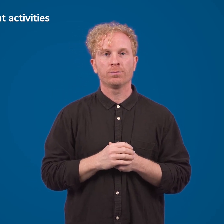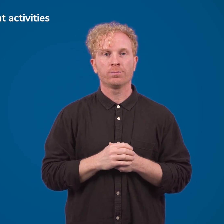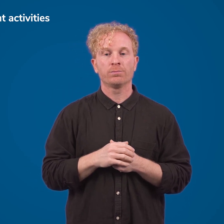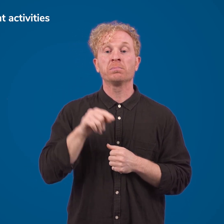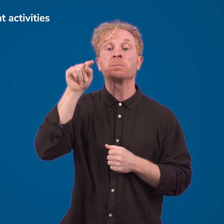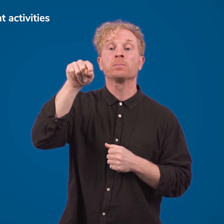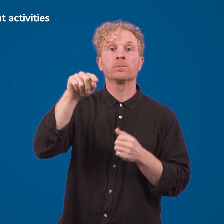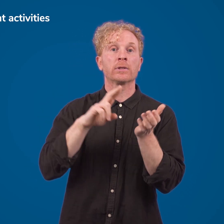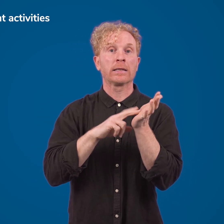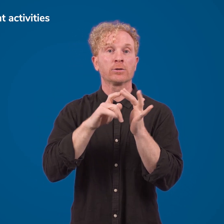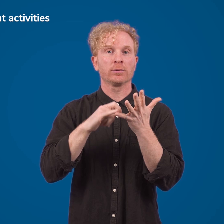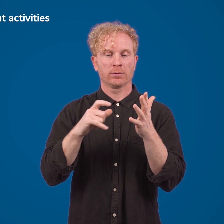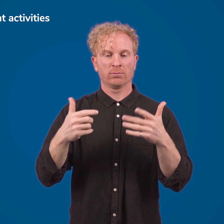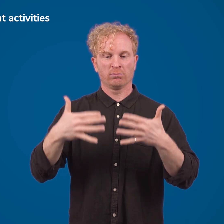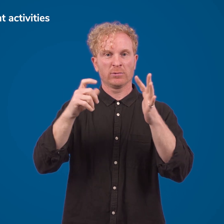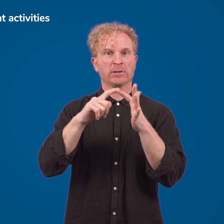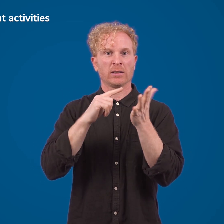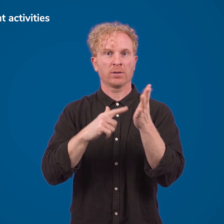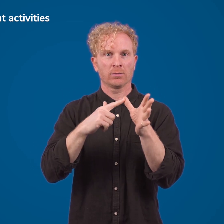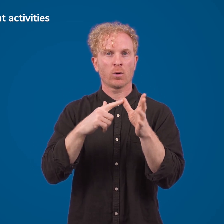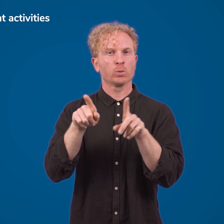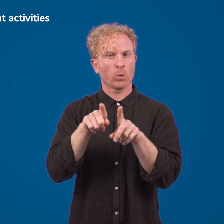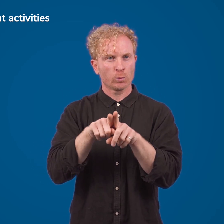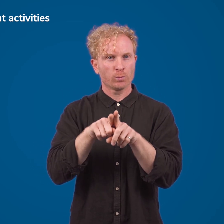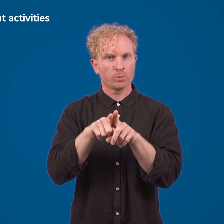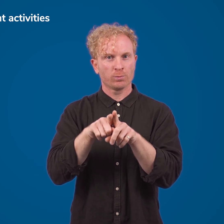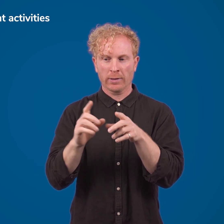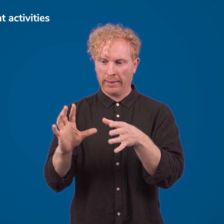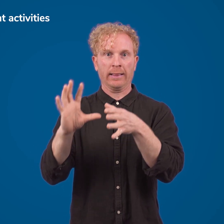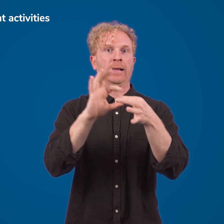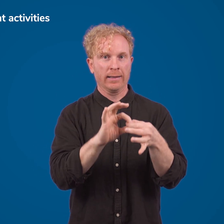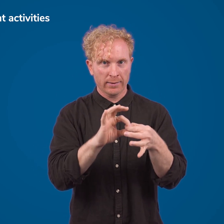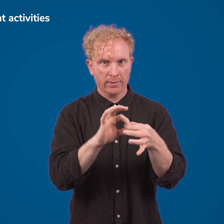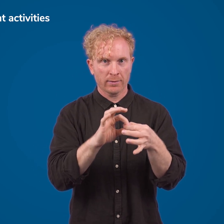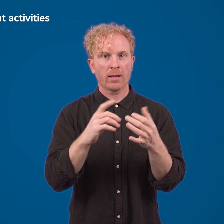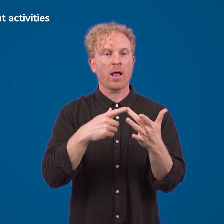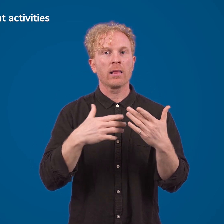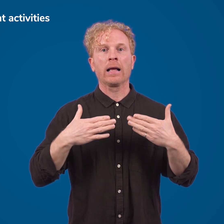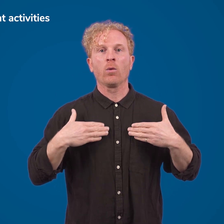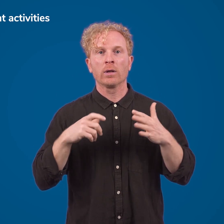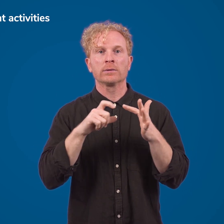NDIS data are also being linked with other health data